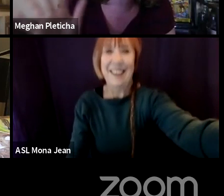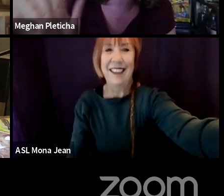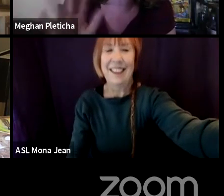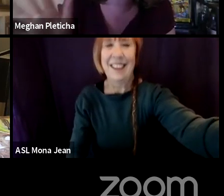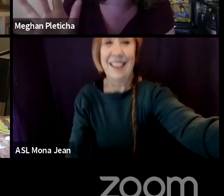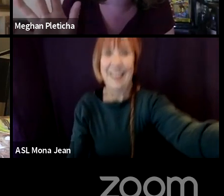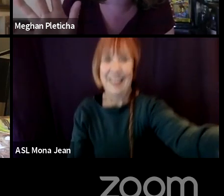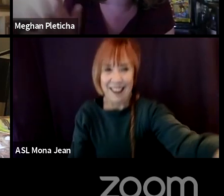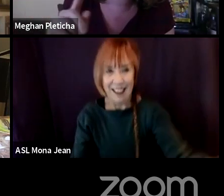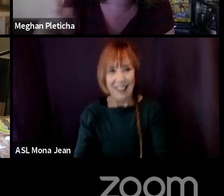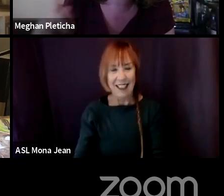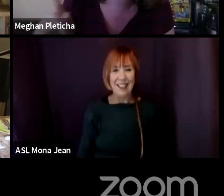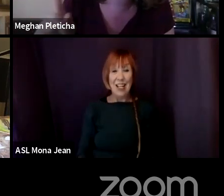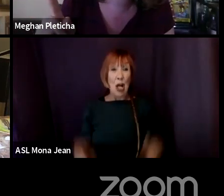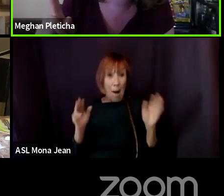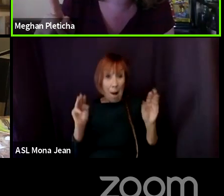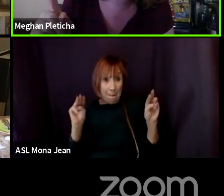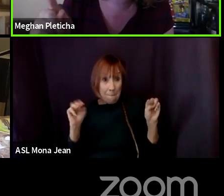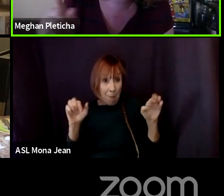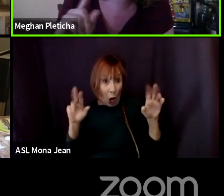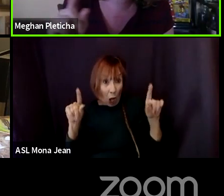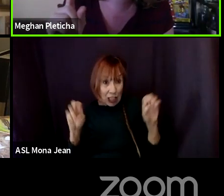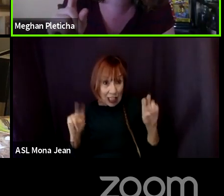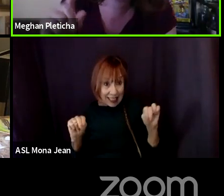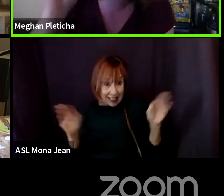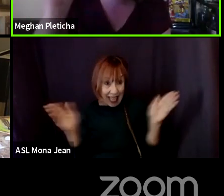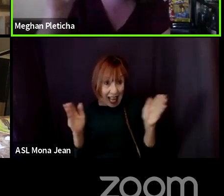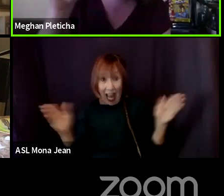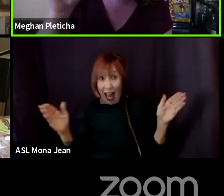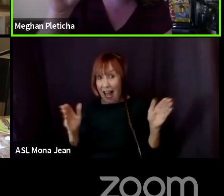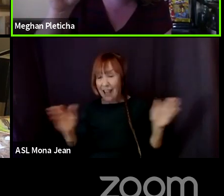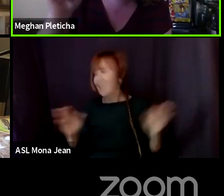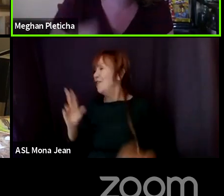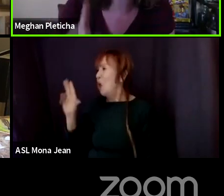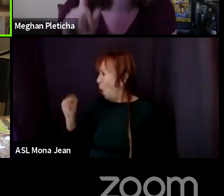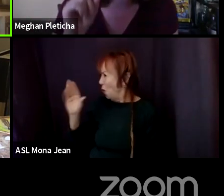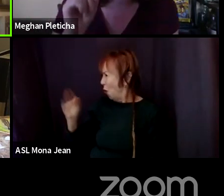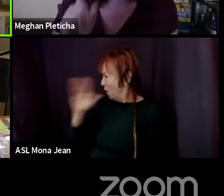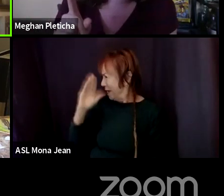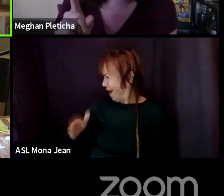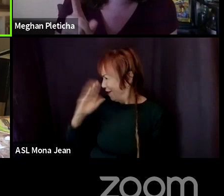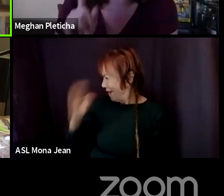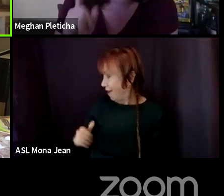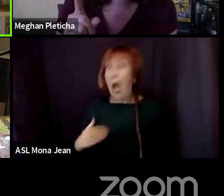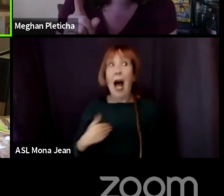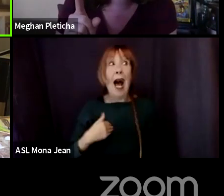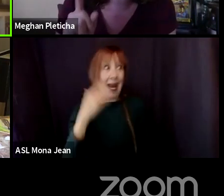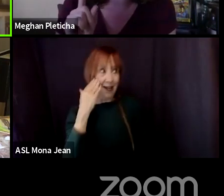No, no, no, I would have never fudged margin, right? (chuckles) I would have never fudged margin. You know how to? Yeah, I know to.